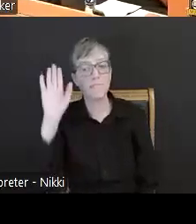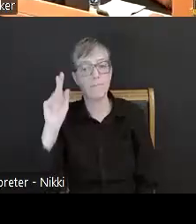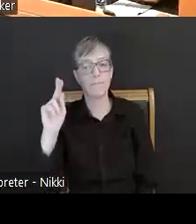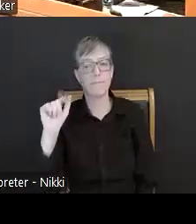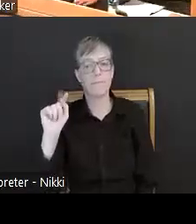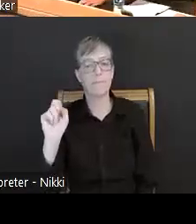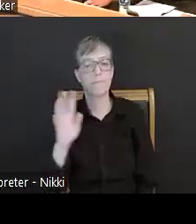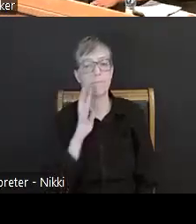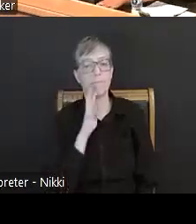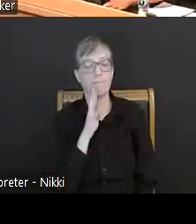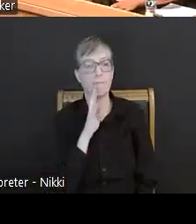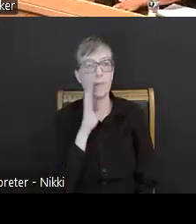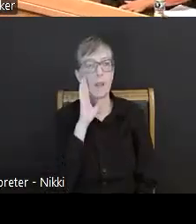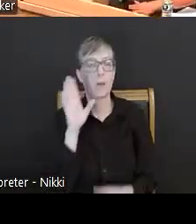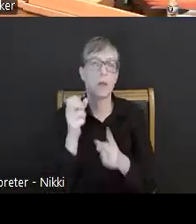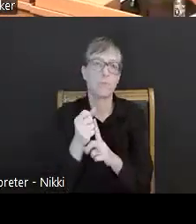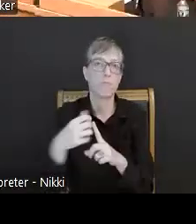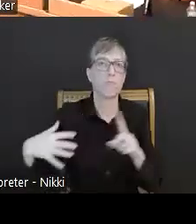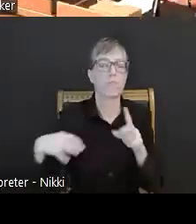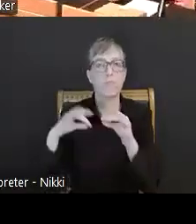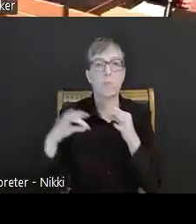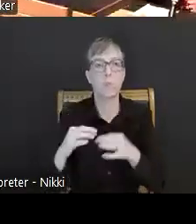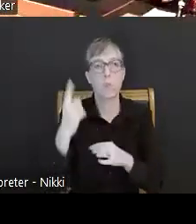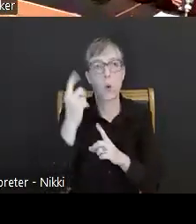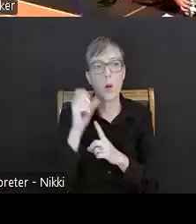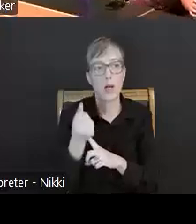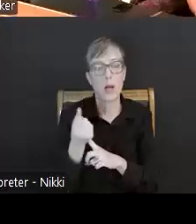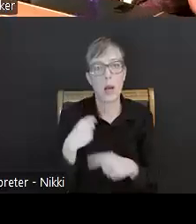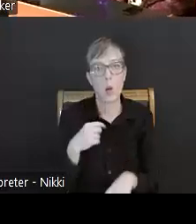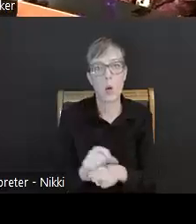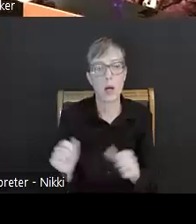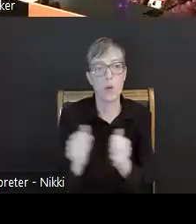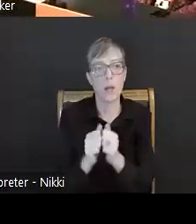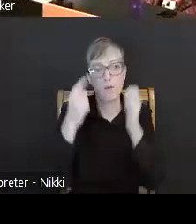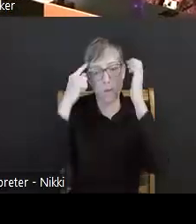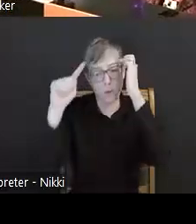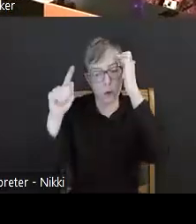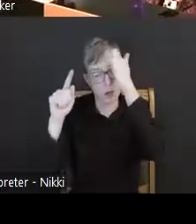you through a case that I worked with for a individual who had two episodes of care with